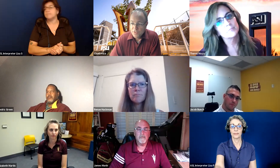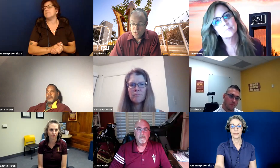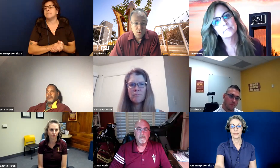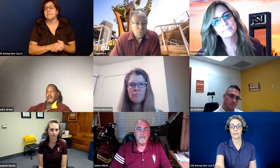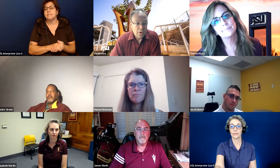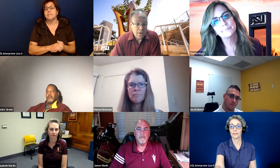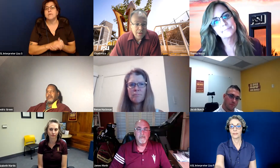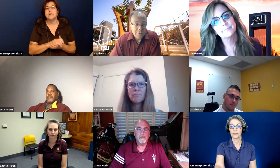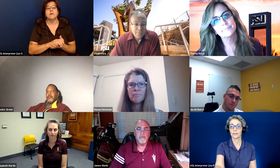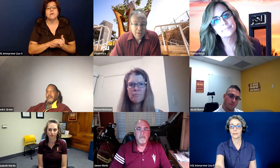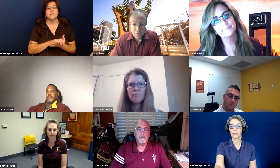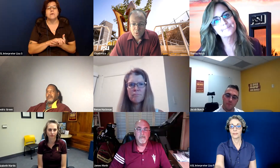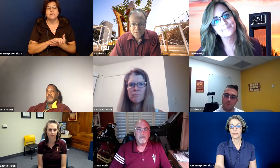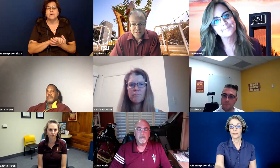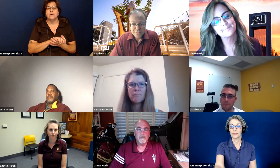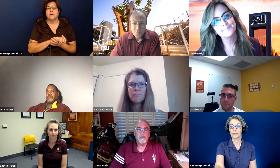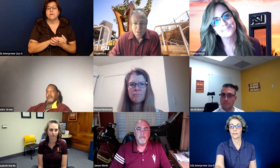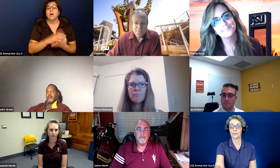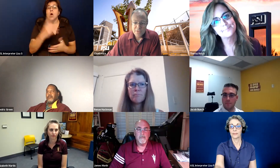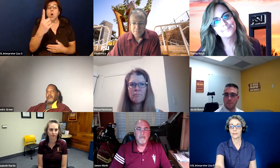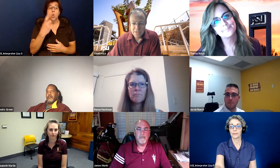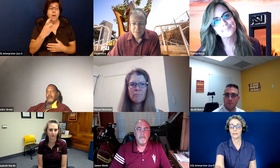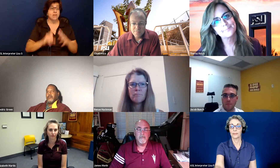So a question that does come up from time to time